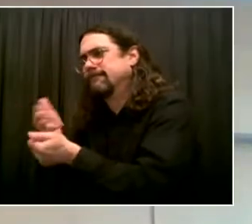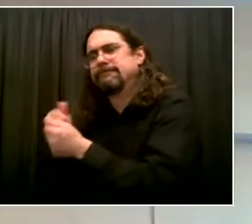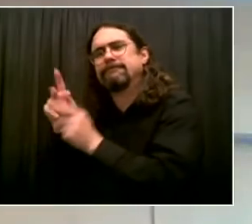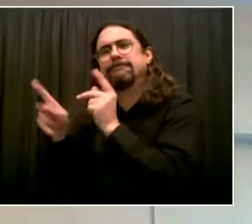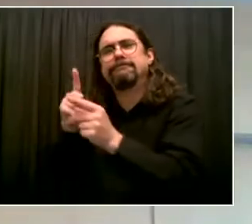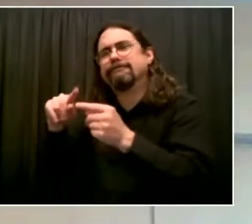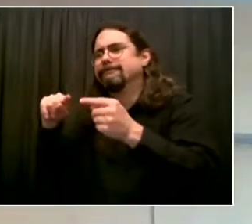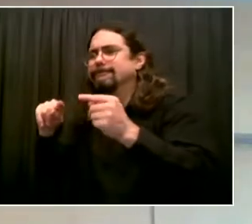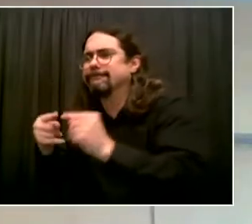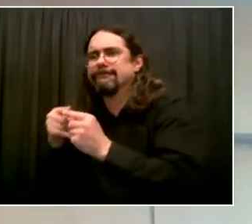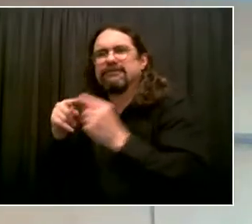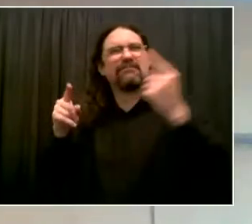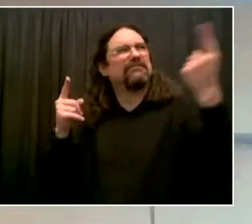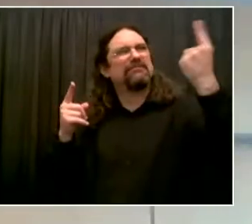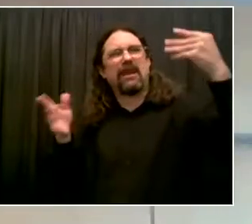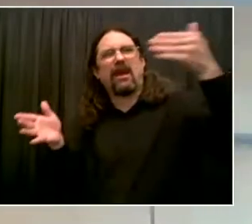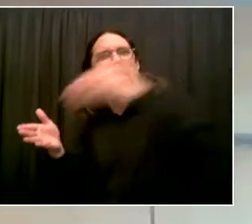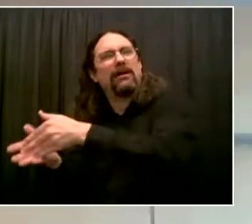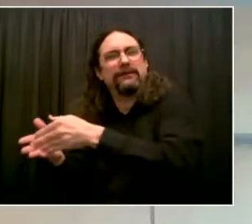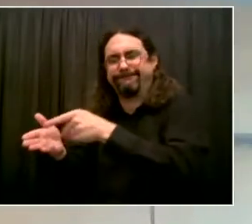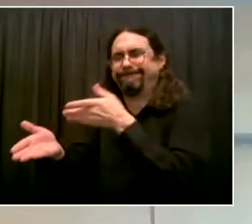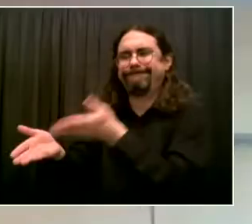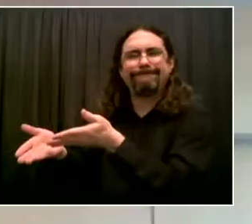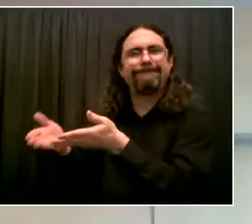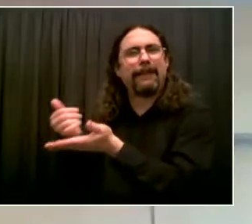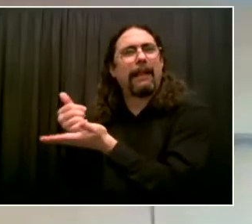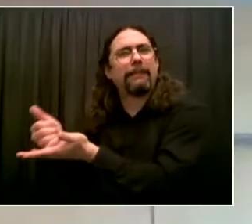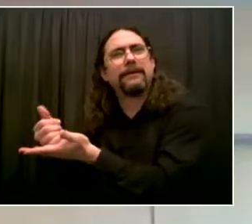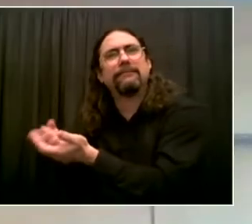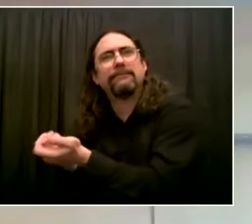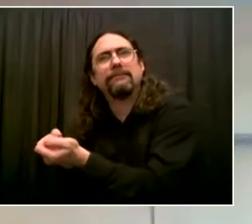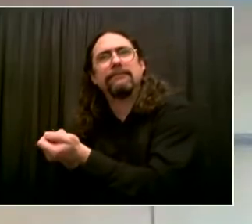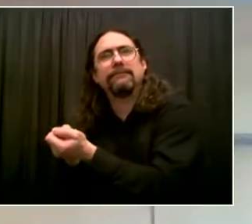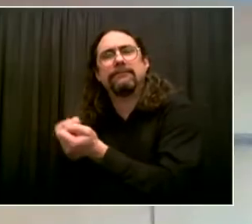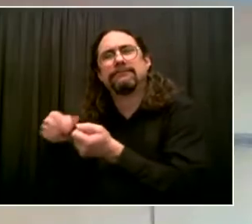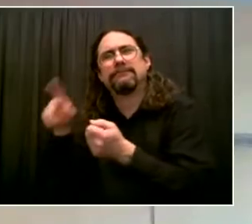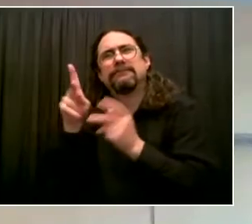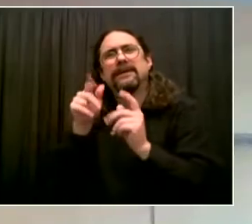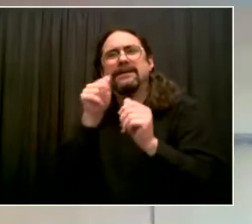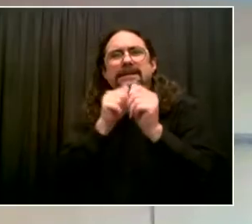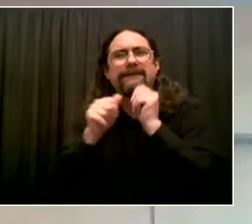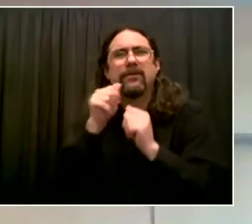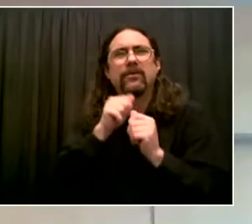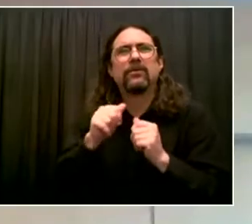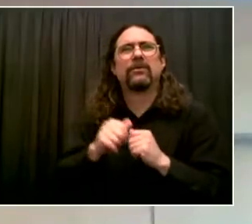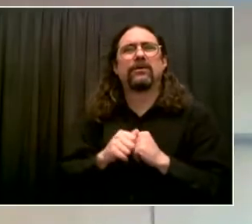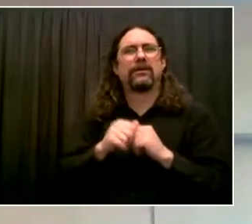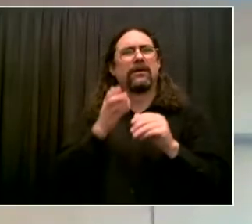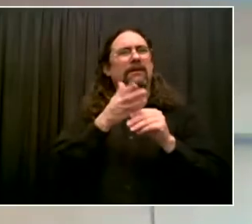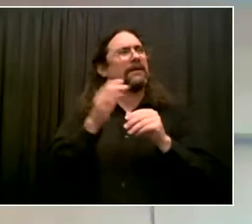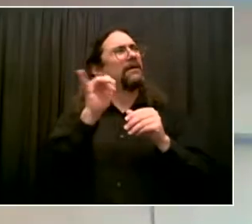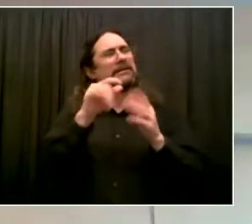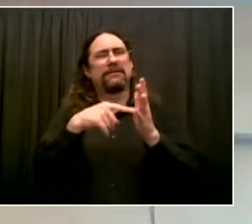SURVIVORS OF CRIME AND FAMILY MEMBERS OF THE VICTIMS WHO HAVE BEEN HURT BY VIOLENCE IN OUR